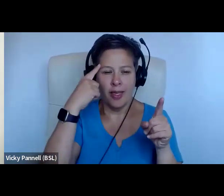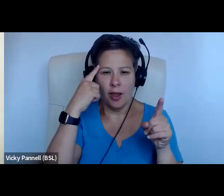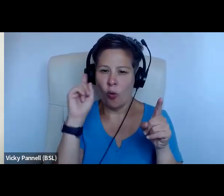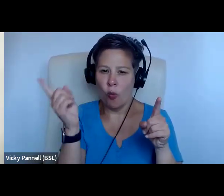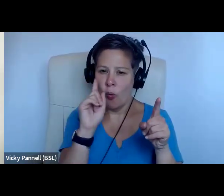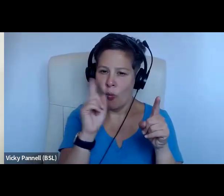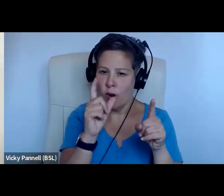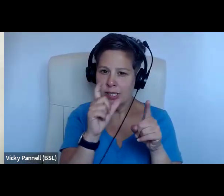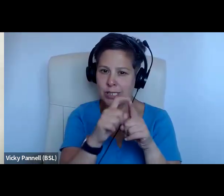And